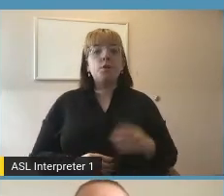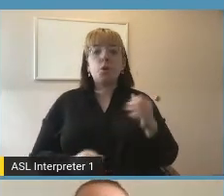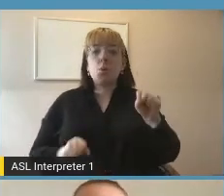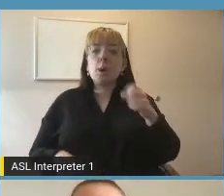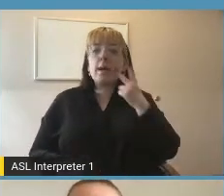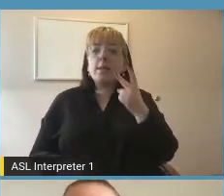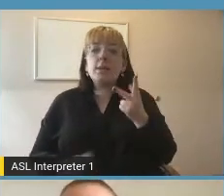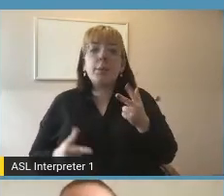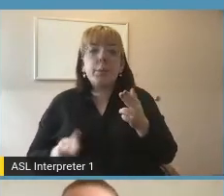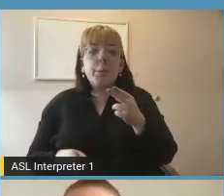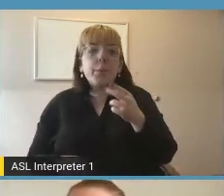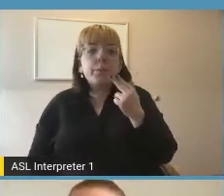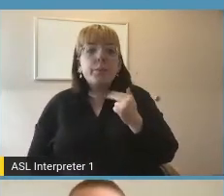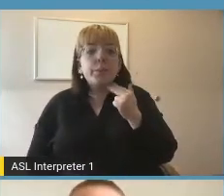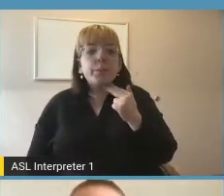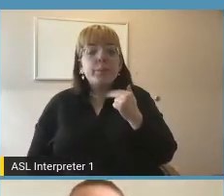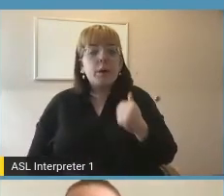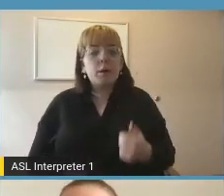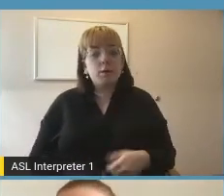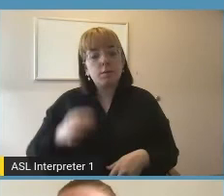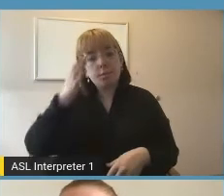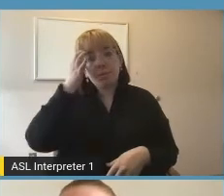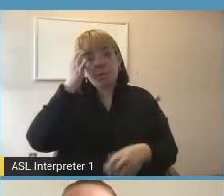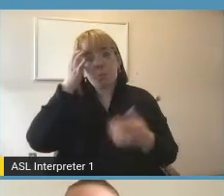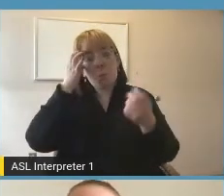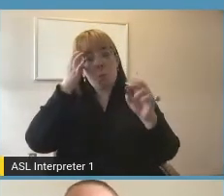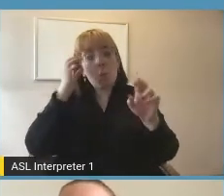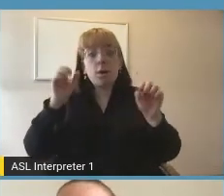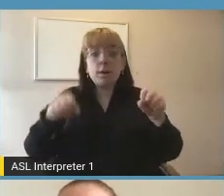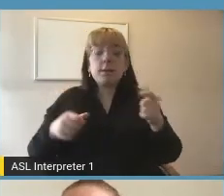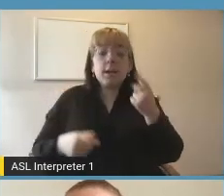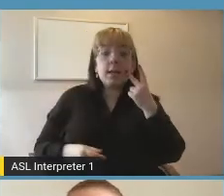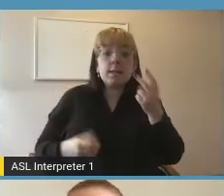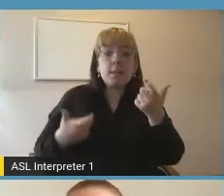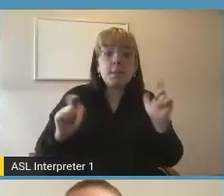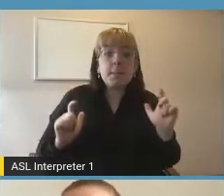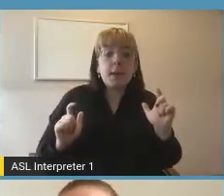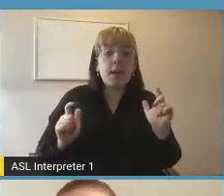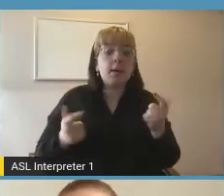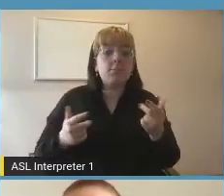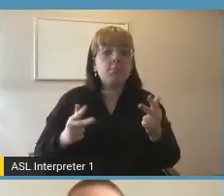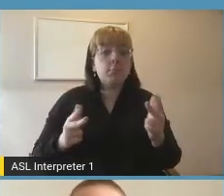and then you can see the big content cuts or where each section stops and starts.